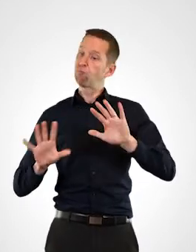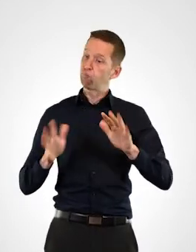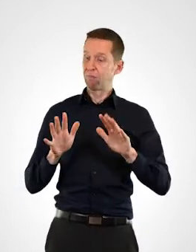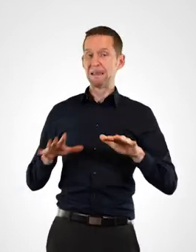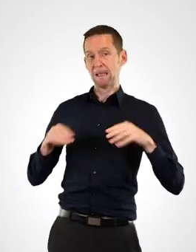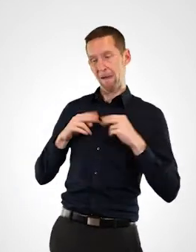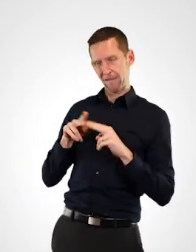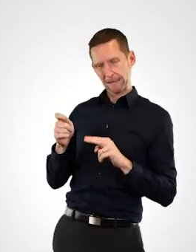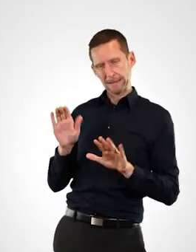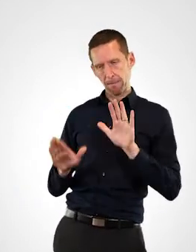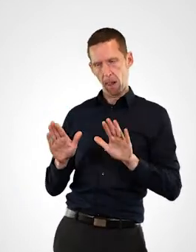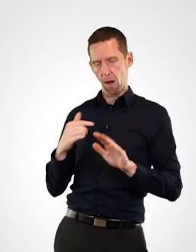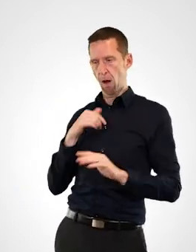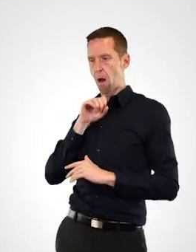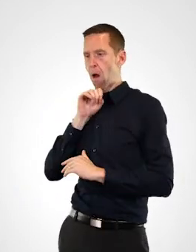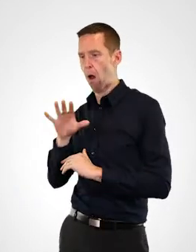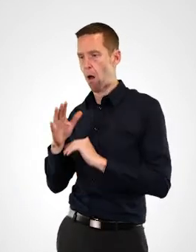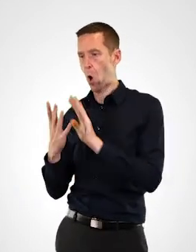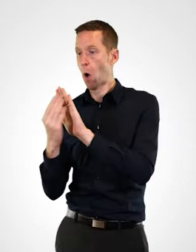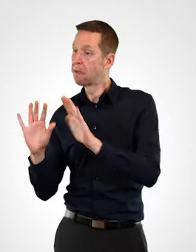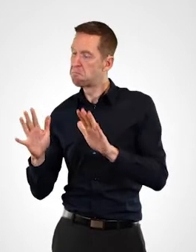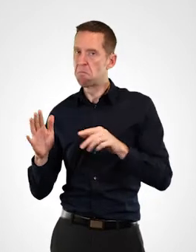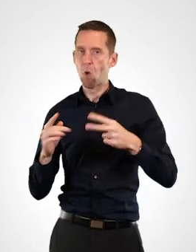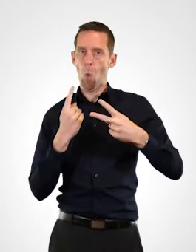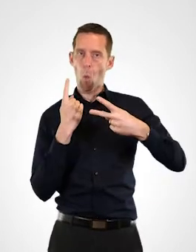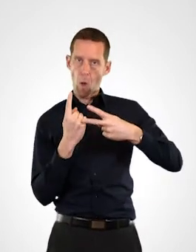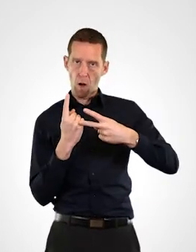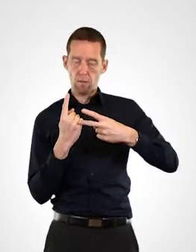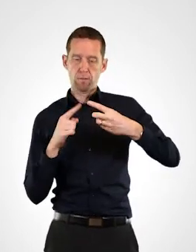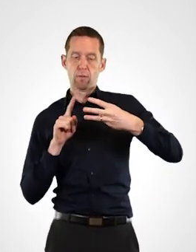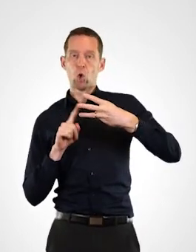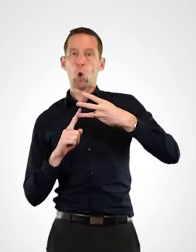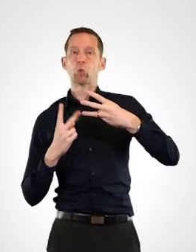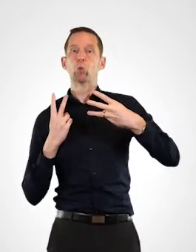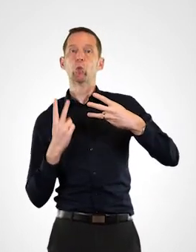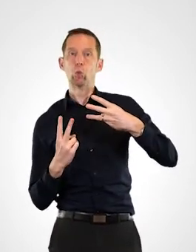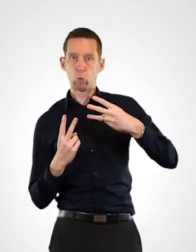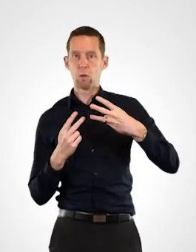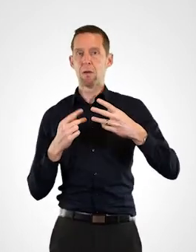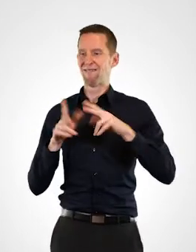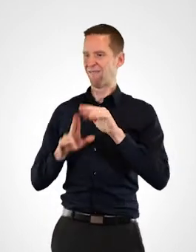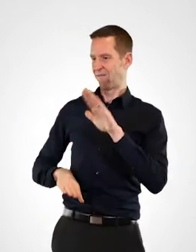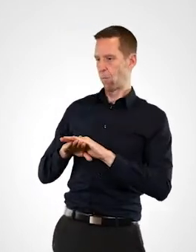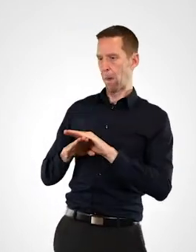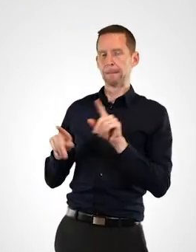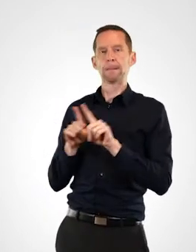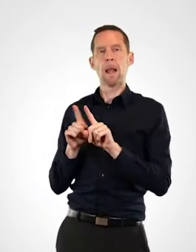if there's something about it that's similar to the model; and we grade it as a 2 if it's fully acceptable.